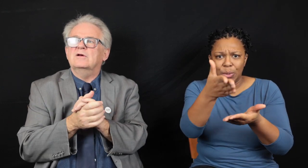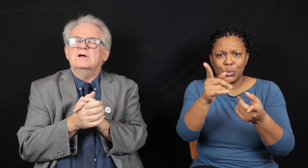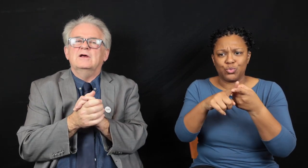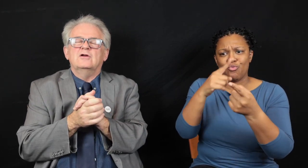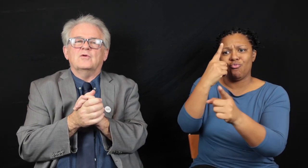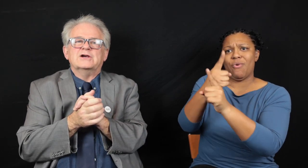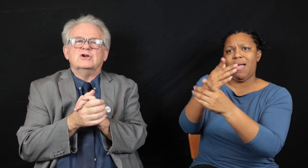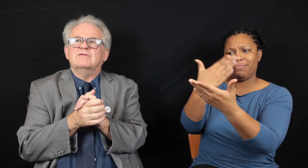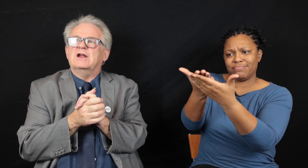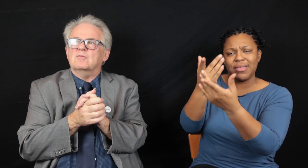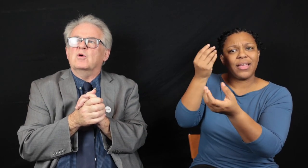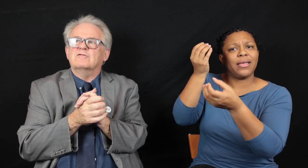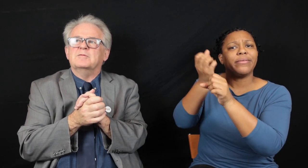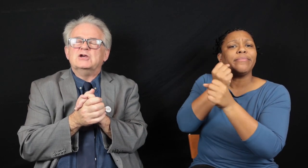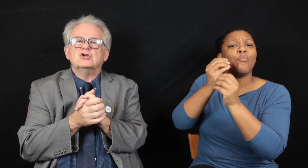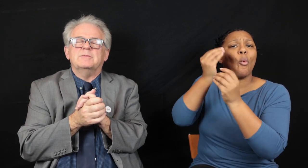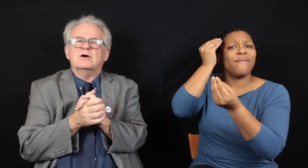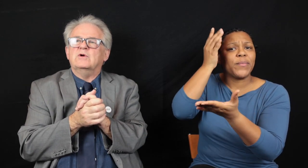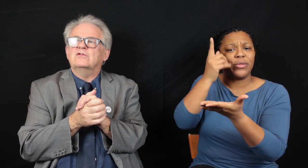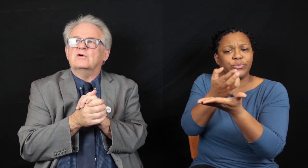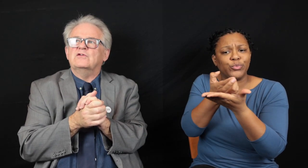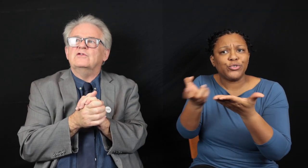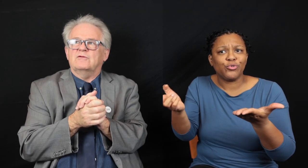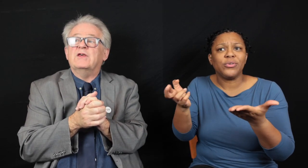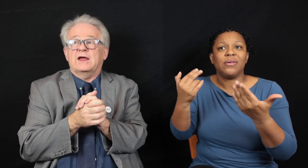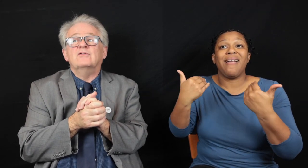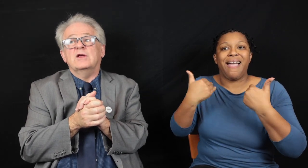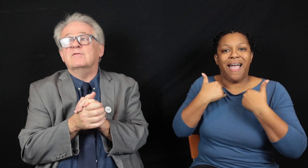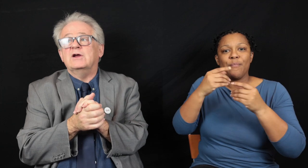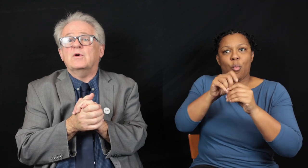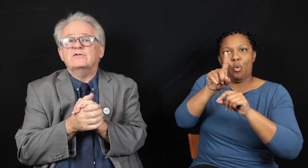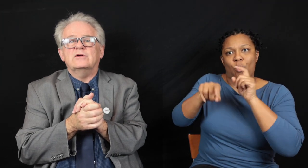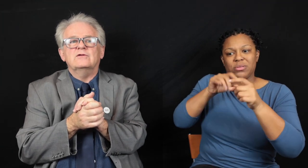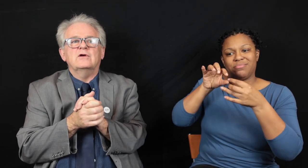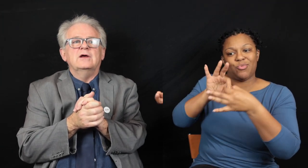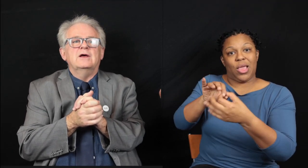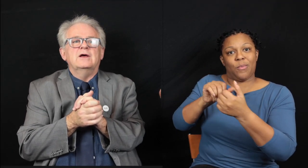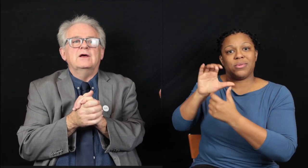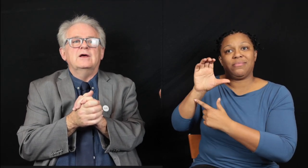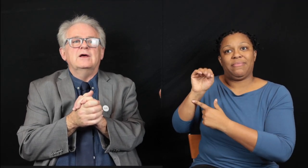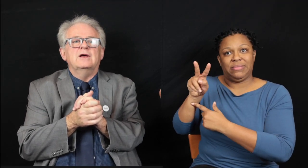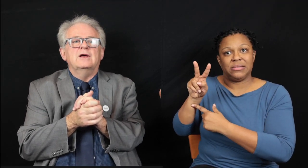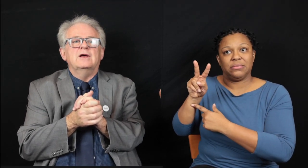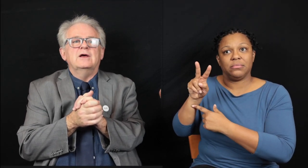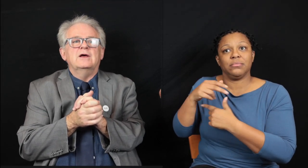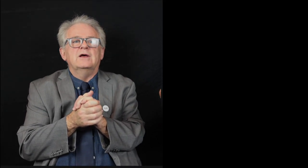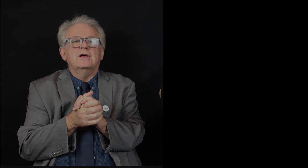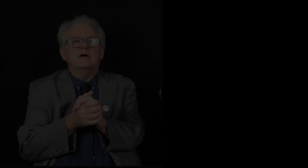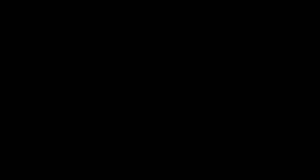in the direction of getting more information about resources, if they have any big questions.